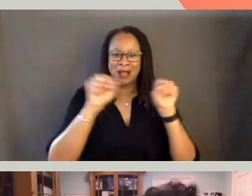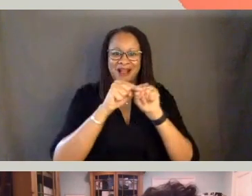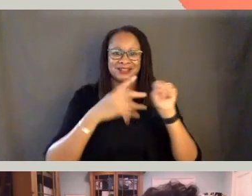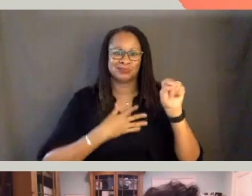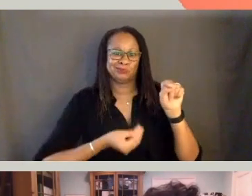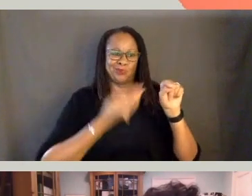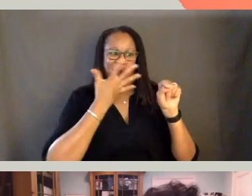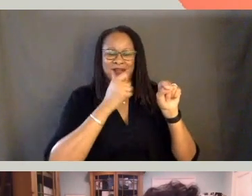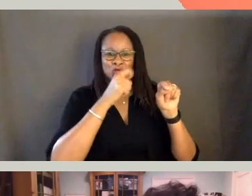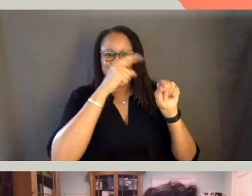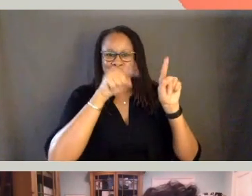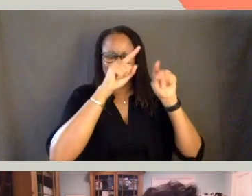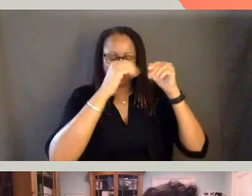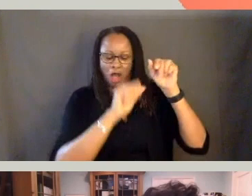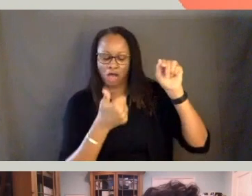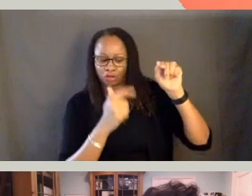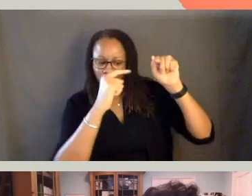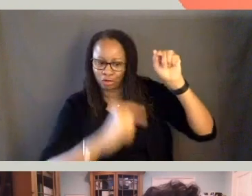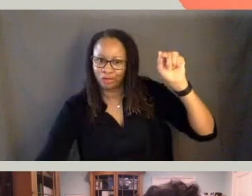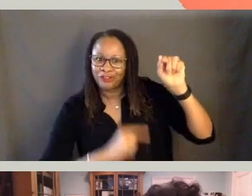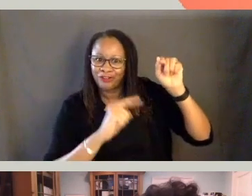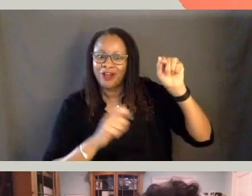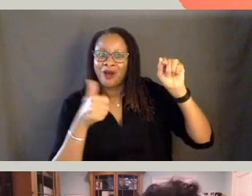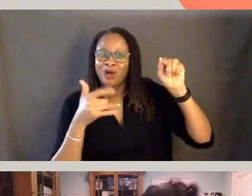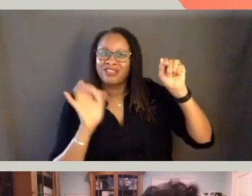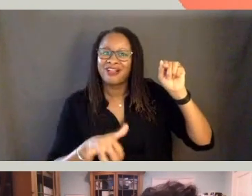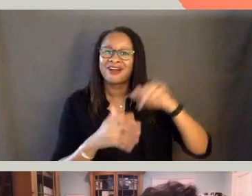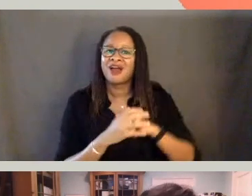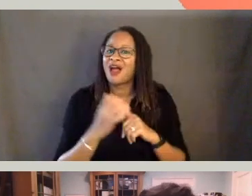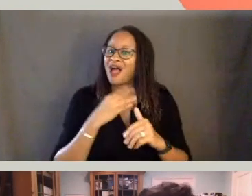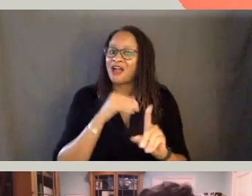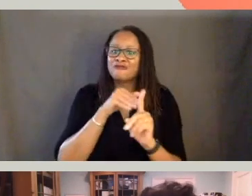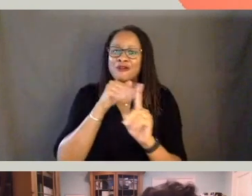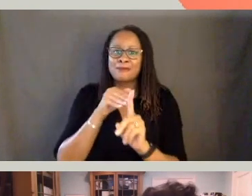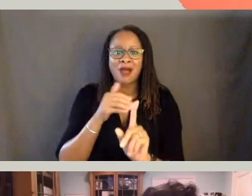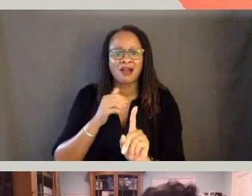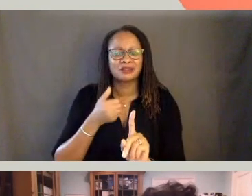And remind ourselves of our collective power,